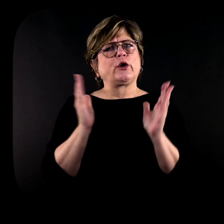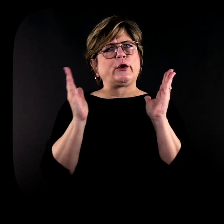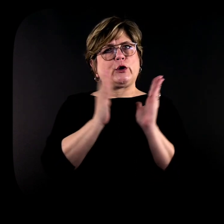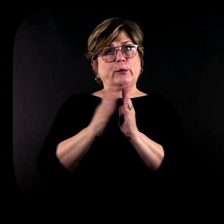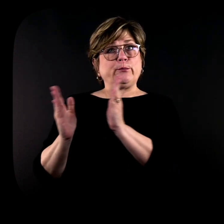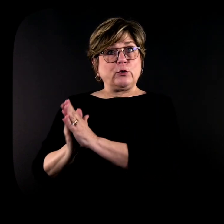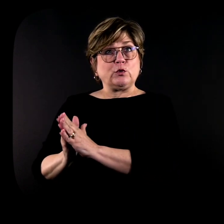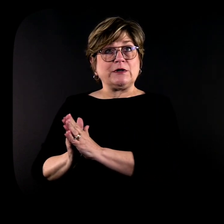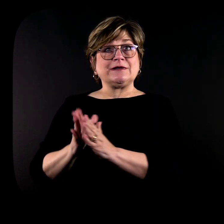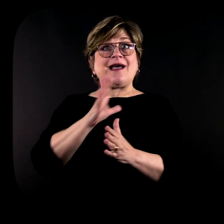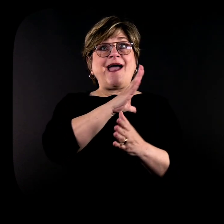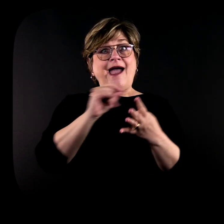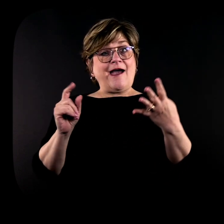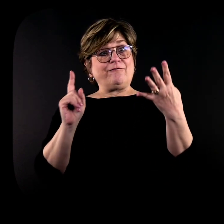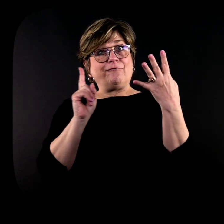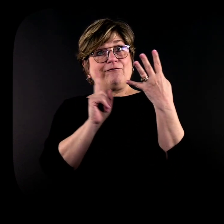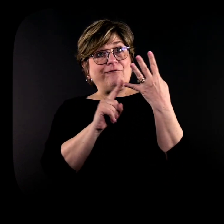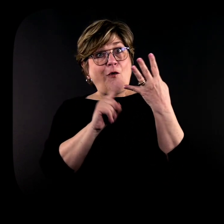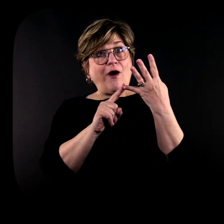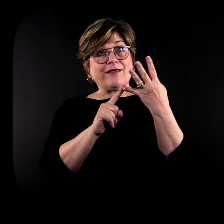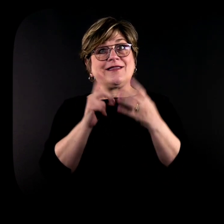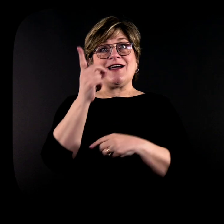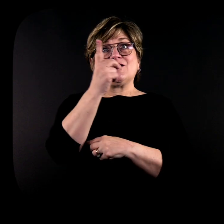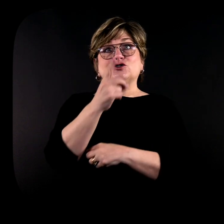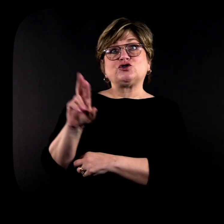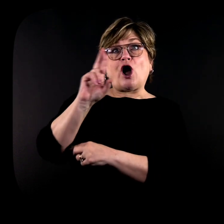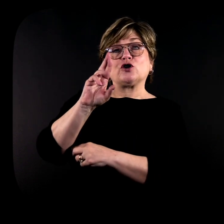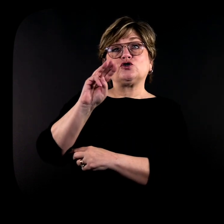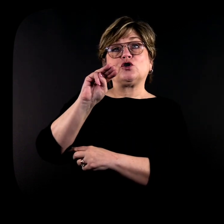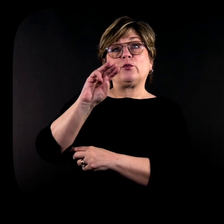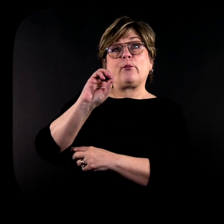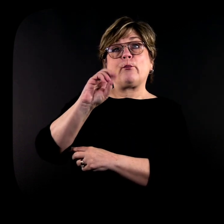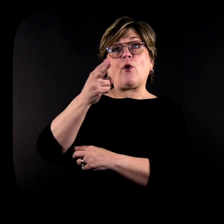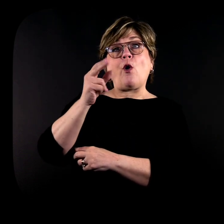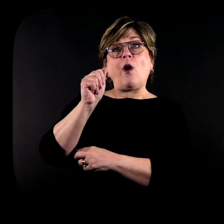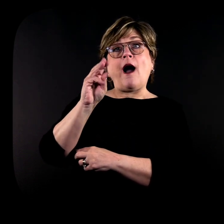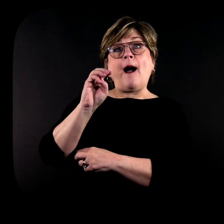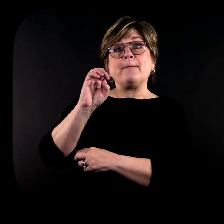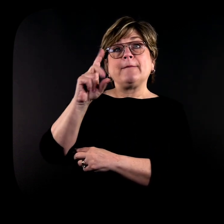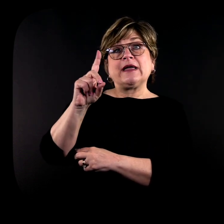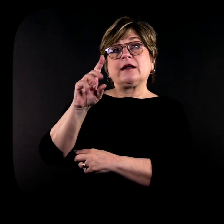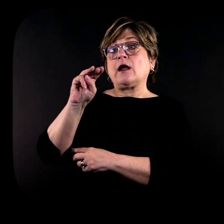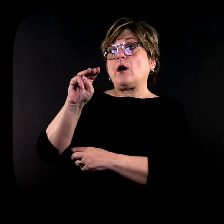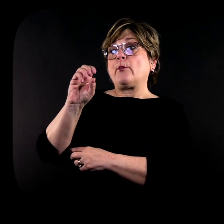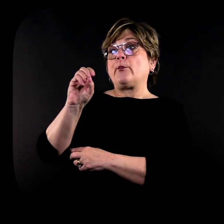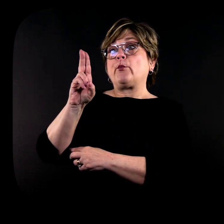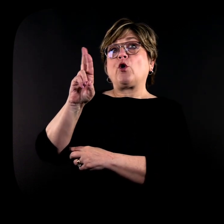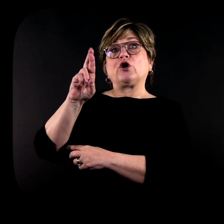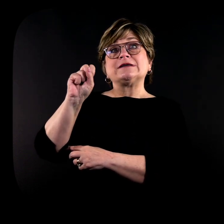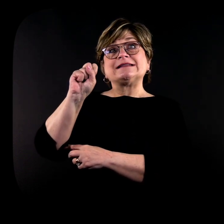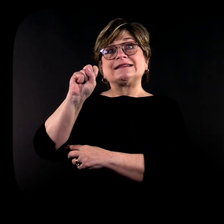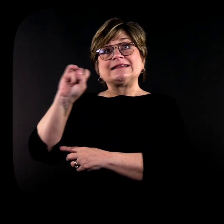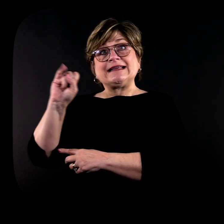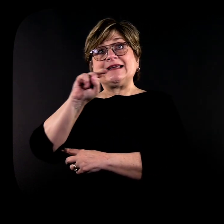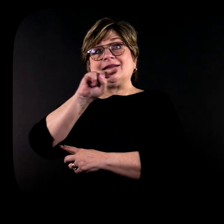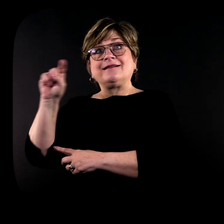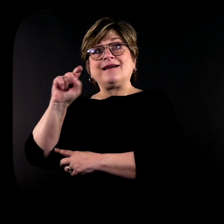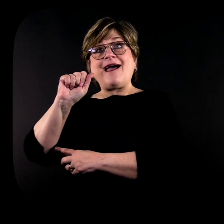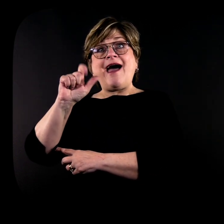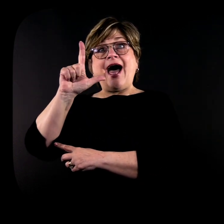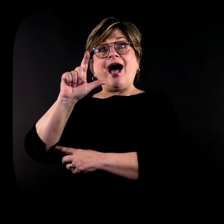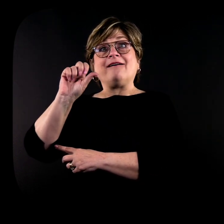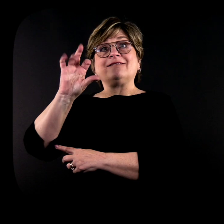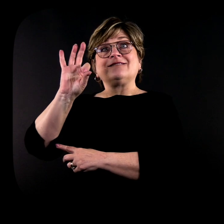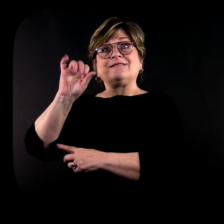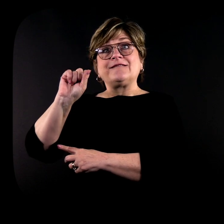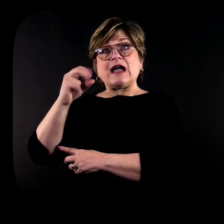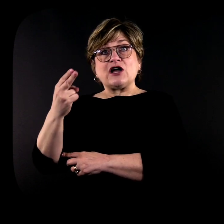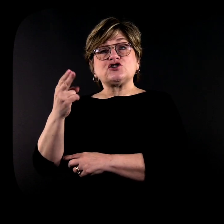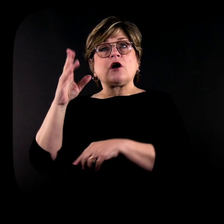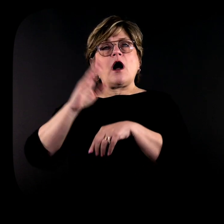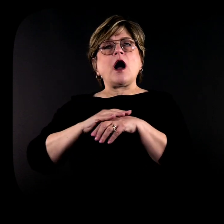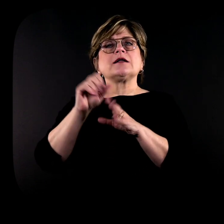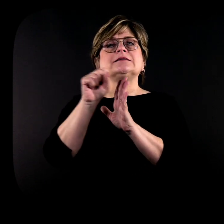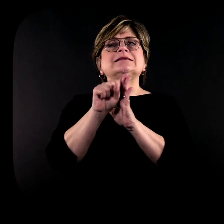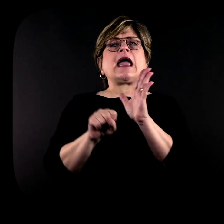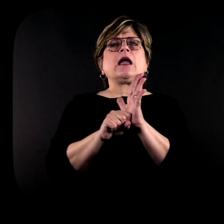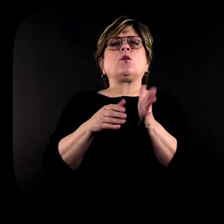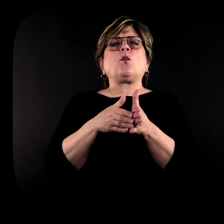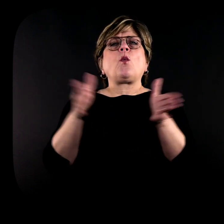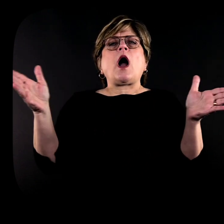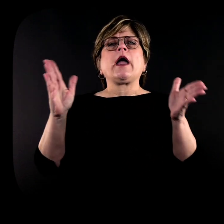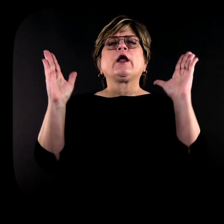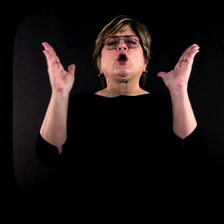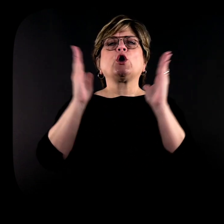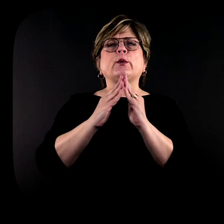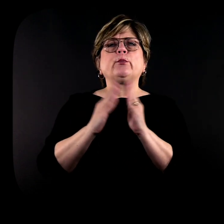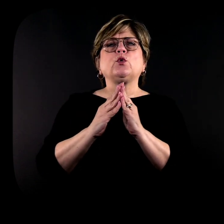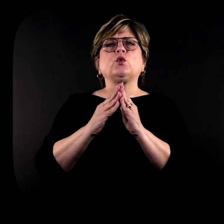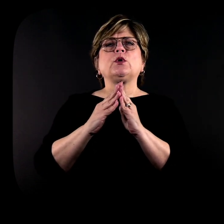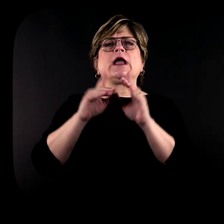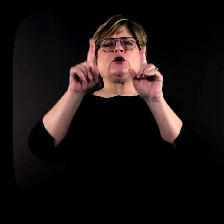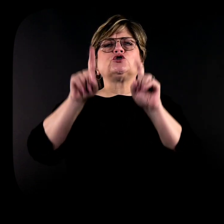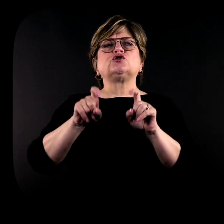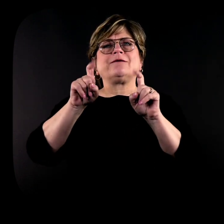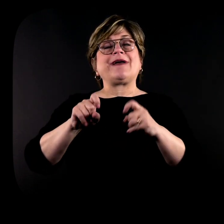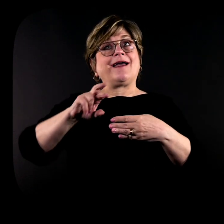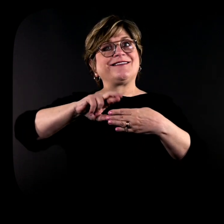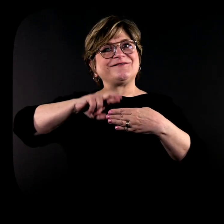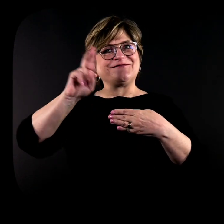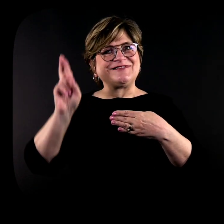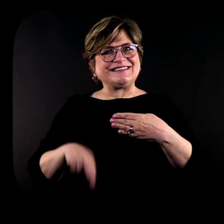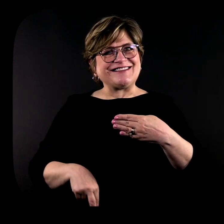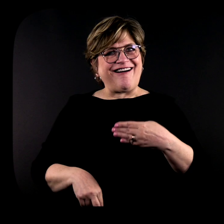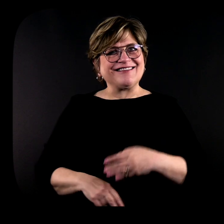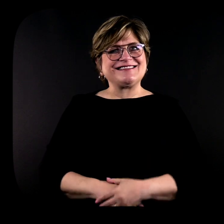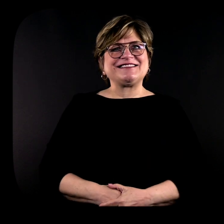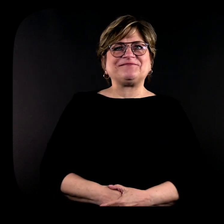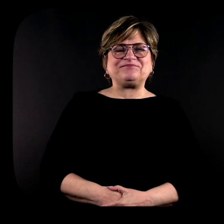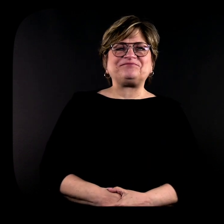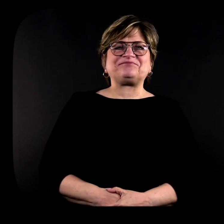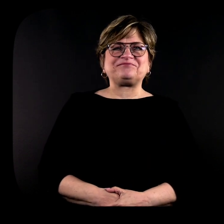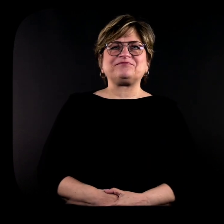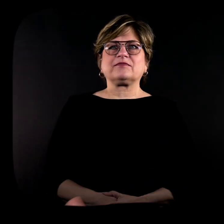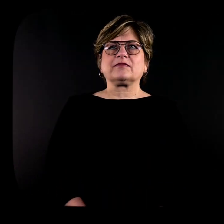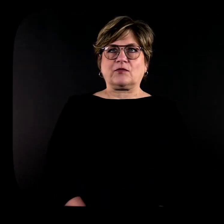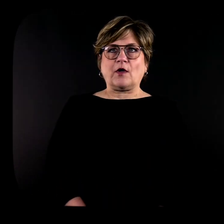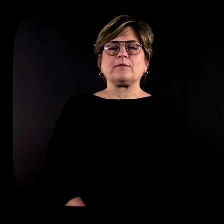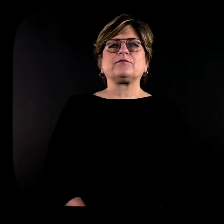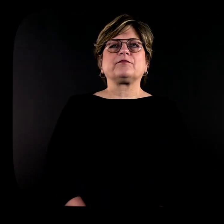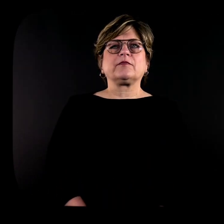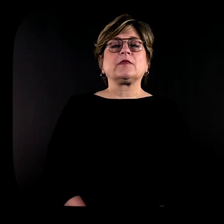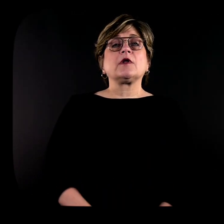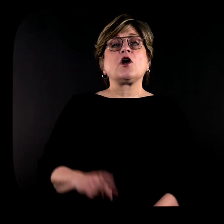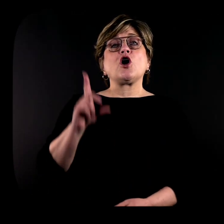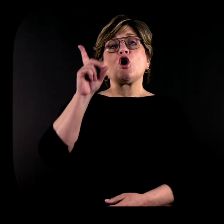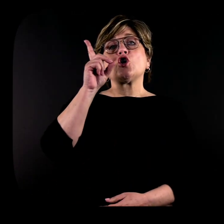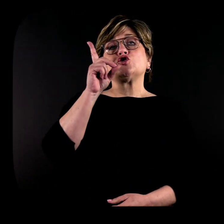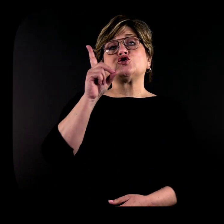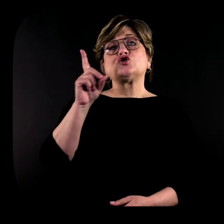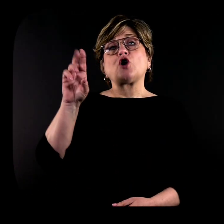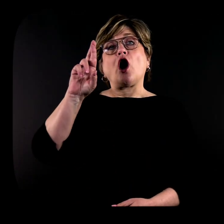4) And Dr. Mohamed Mourssi-Alfash on the statewide community survey results.